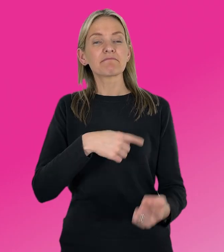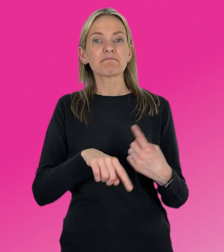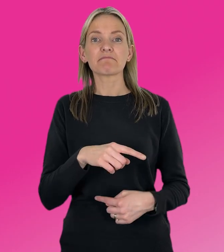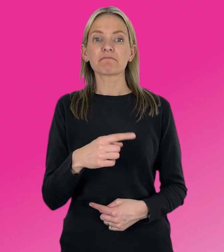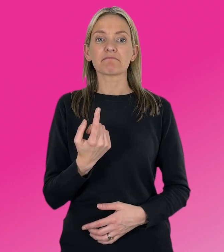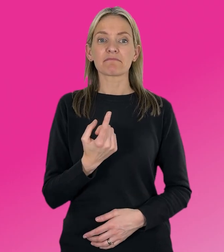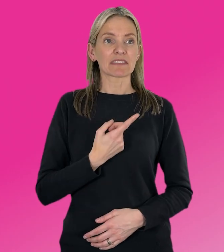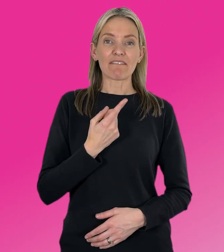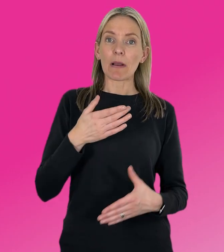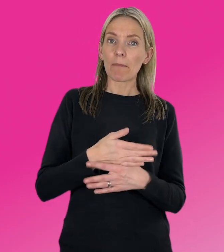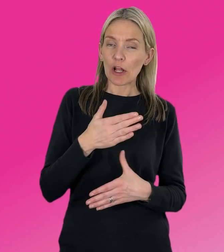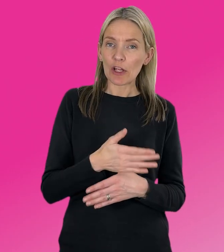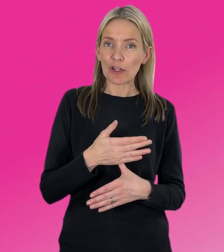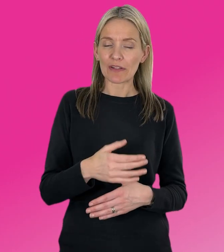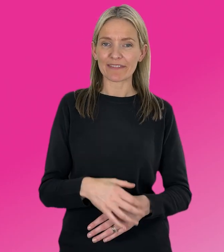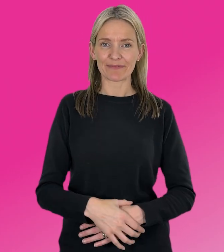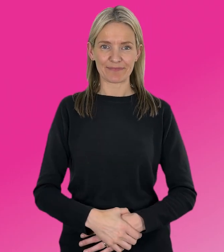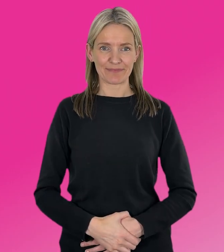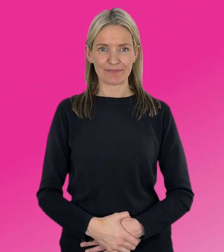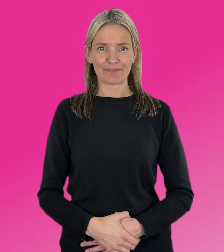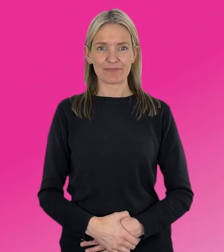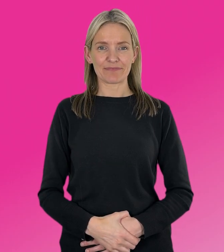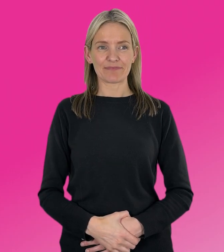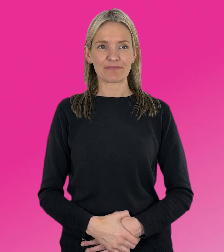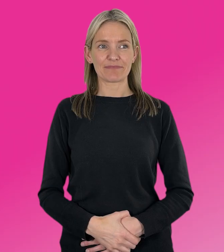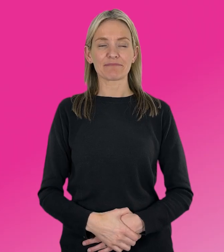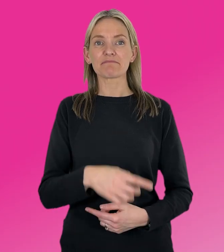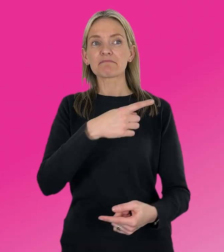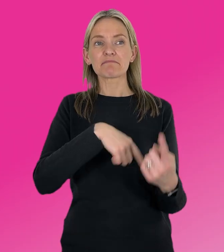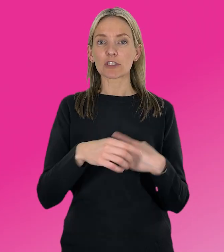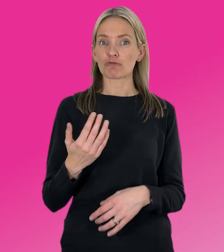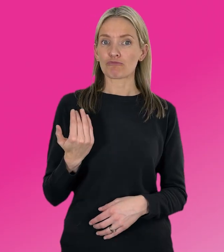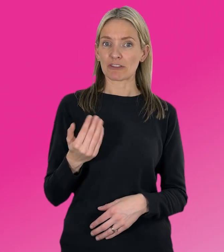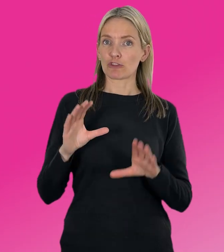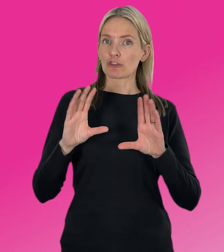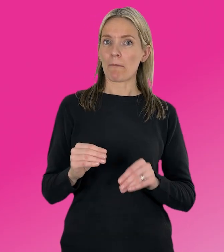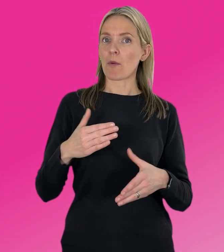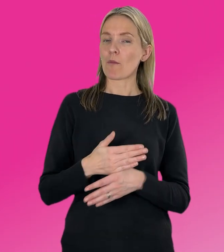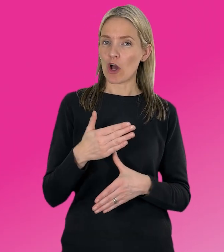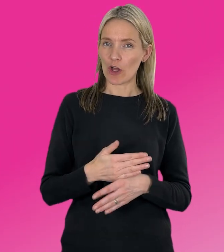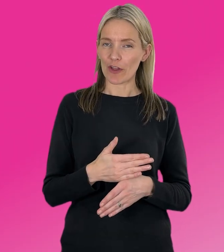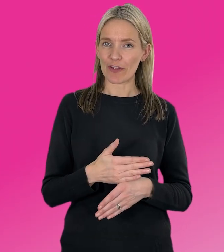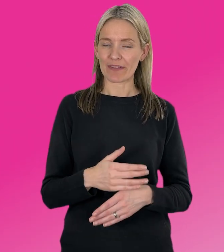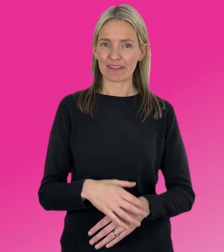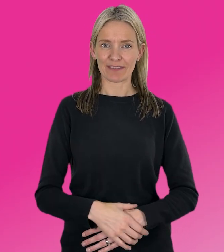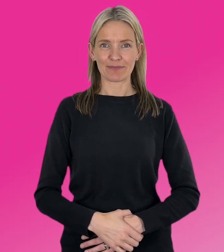• Are self-employed • Have recently stopped working